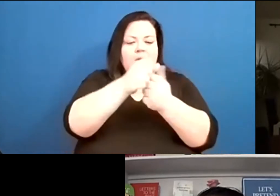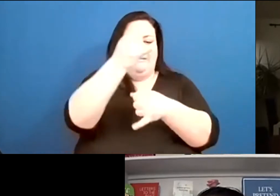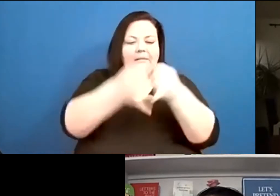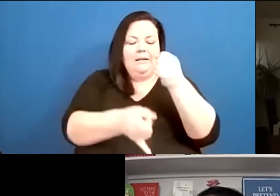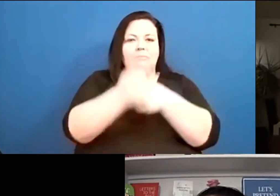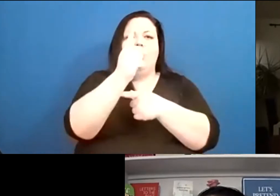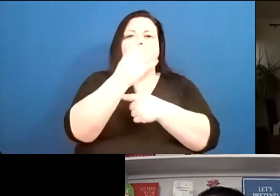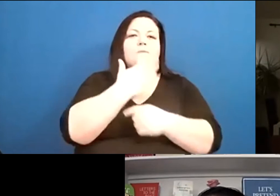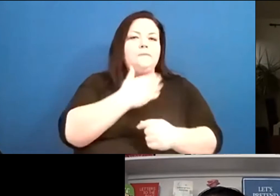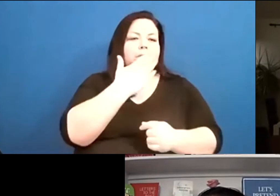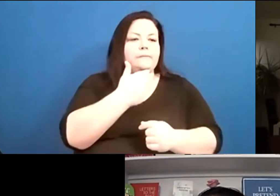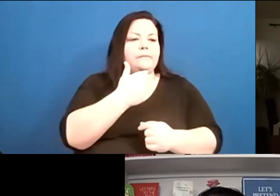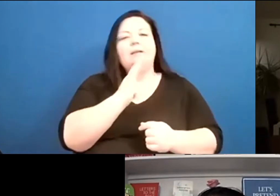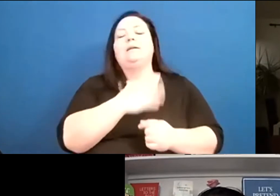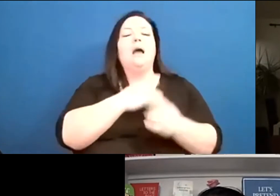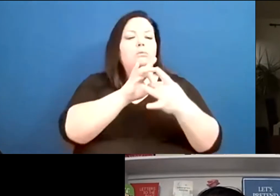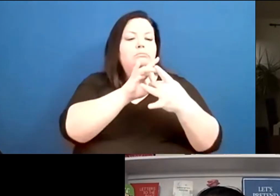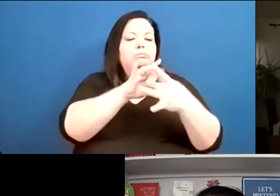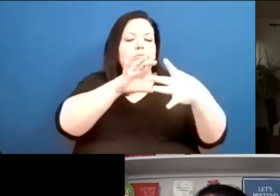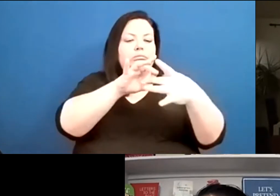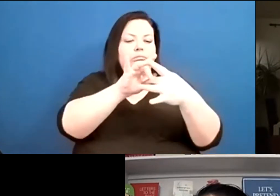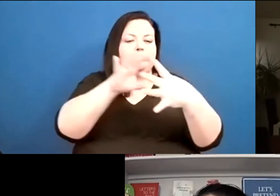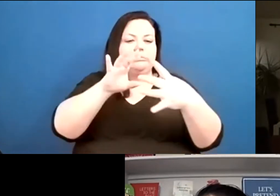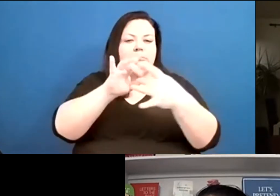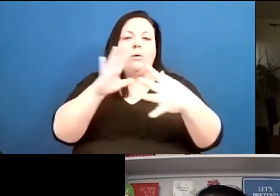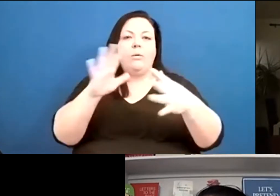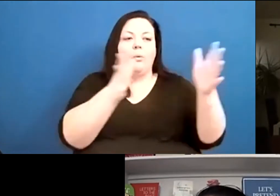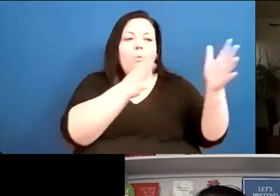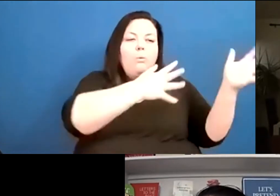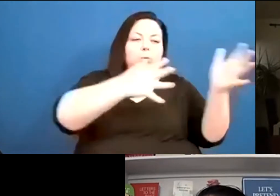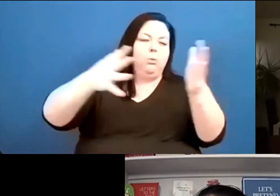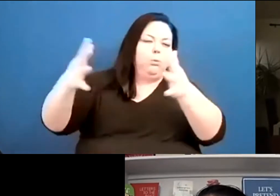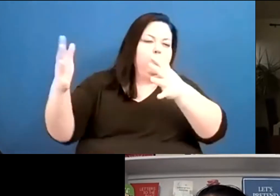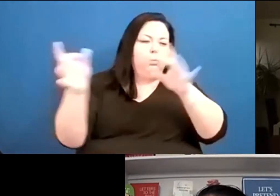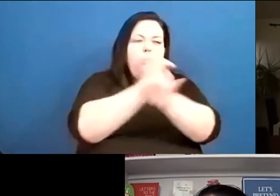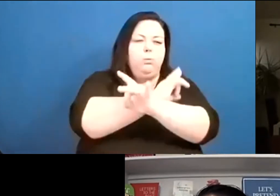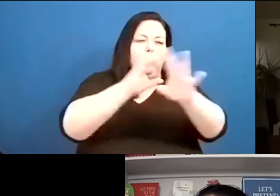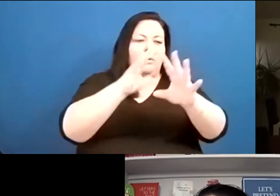and our joints unhinged. The wind was a violence that/ whipped my hair, and when we settled,